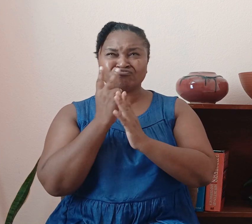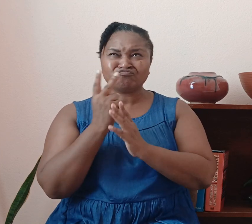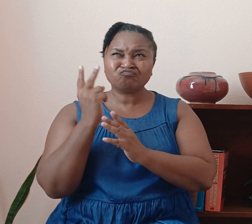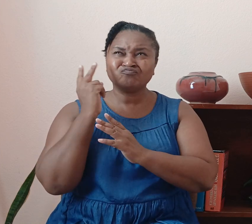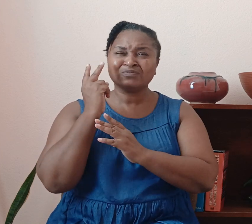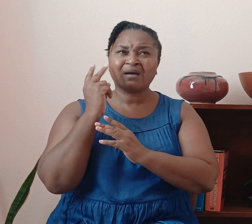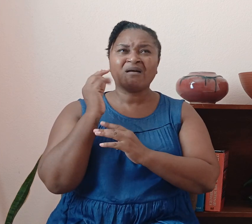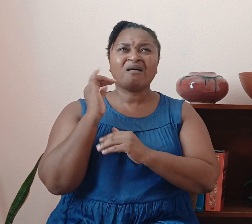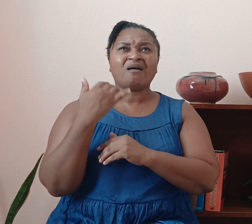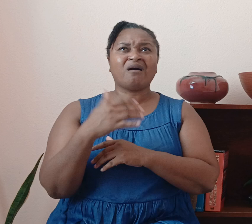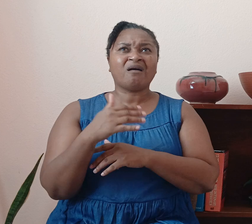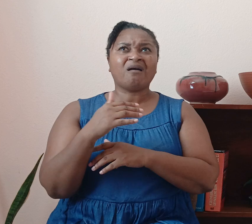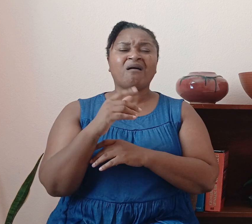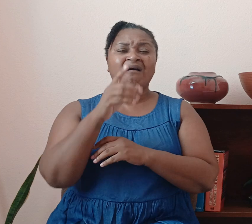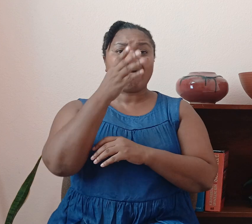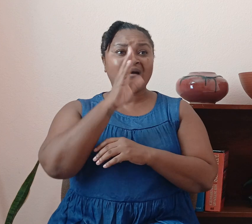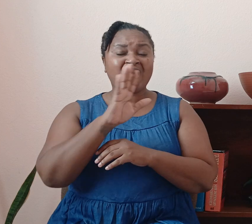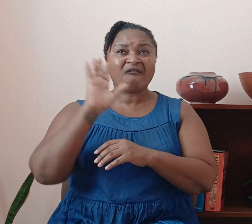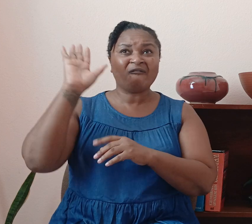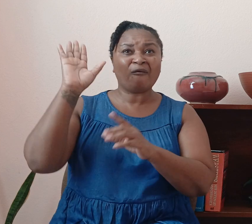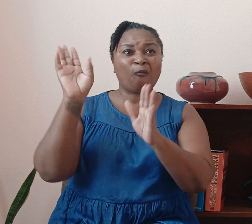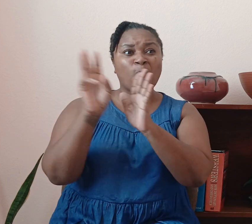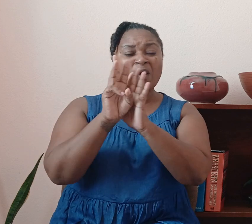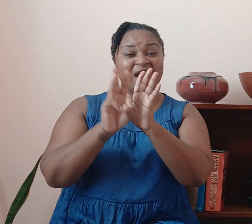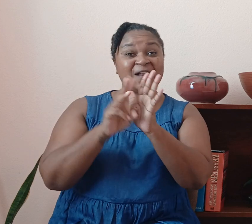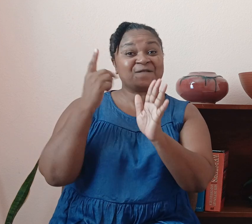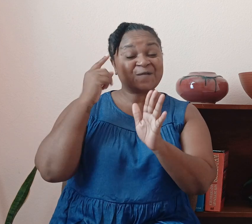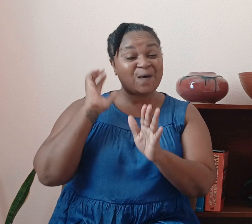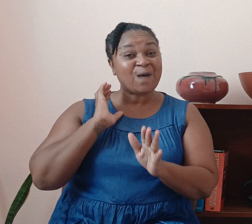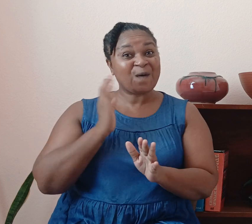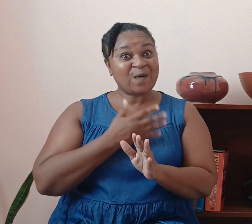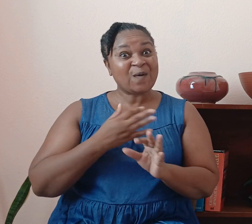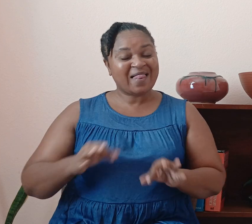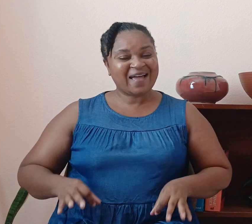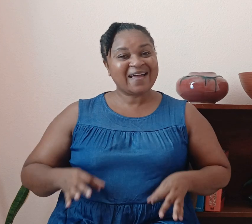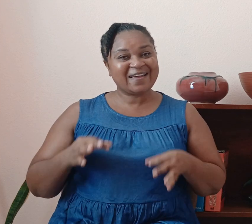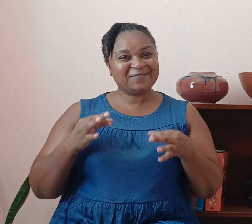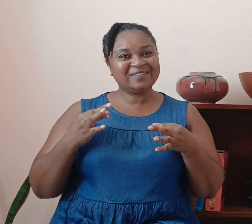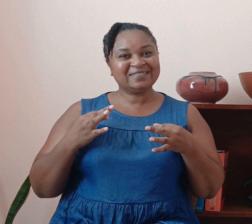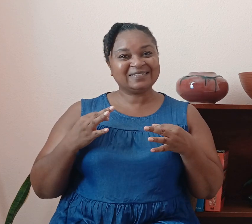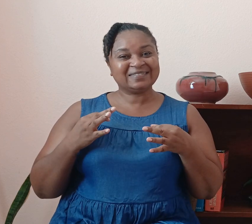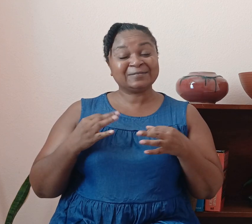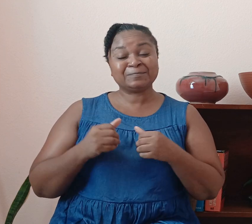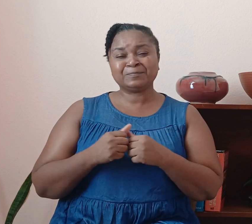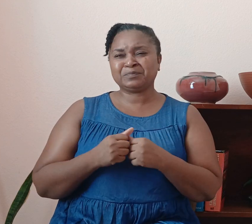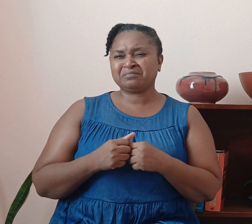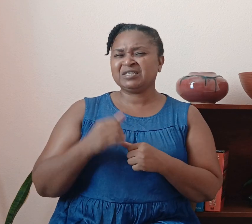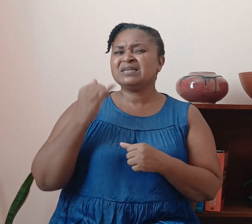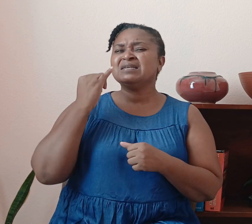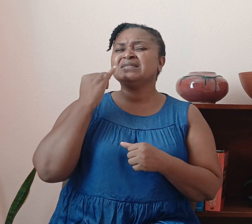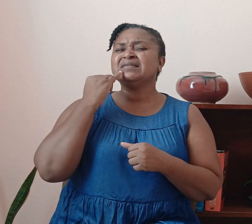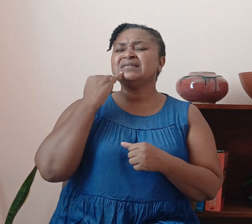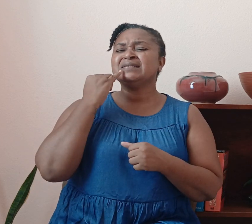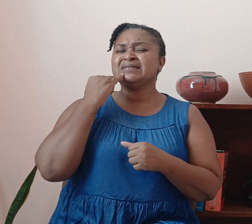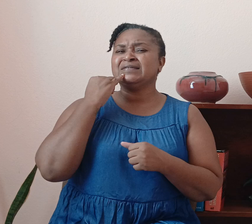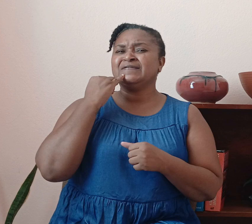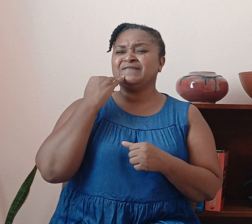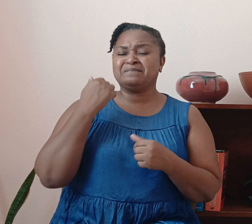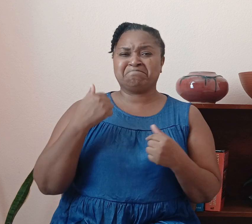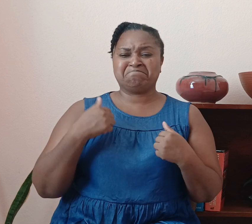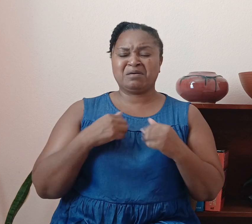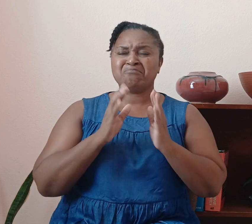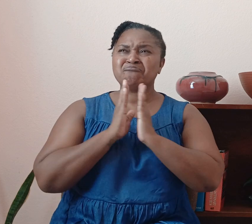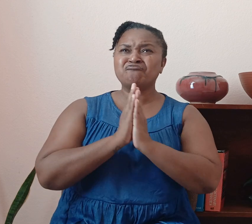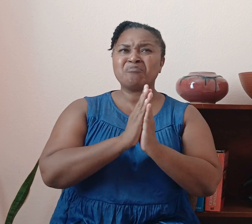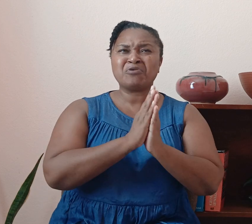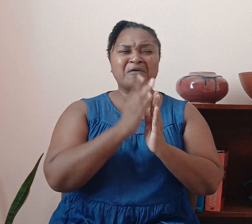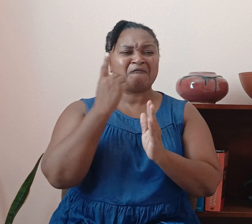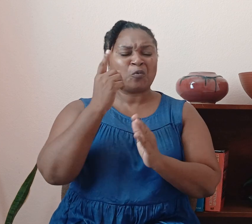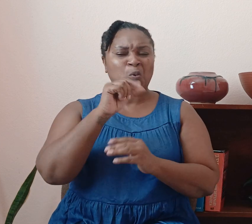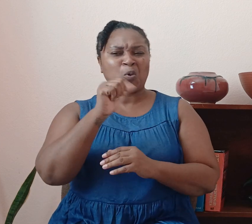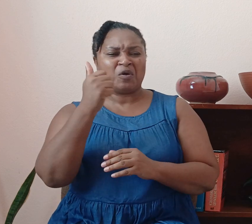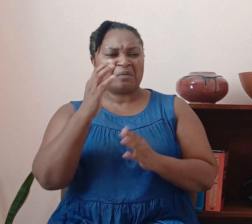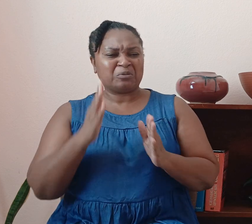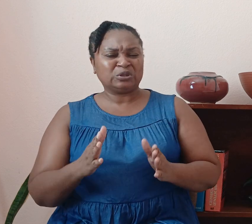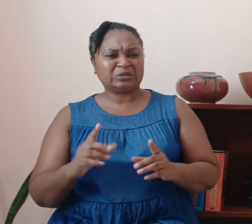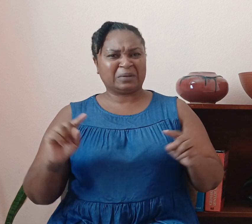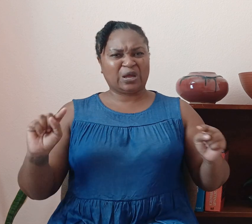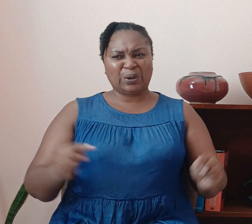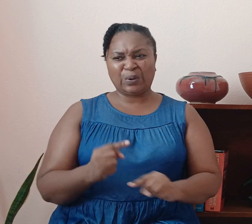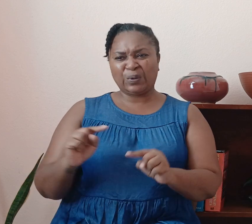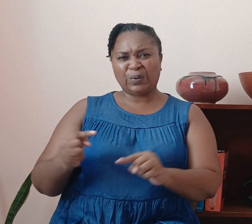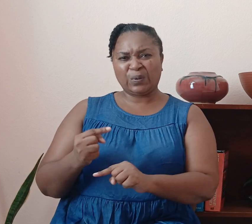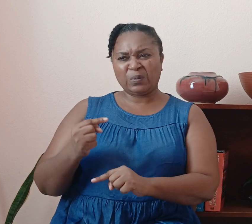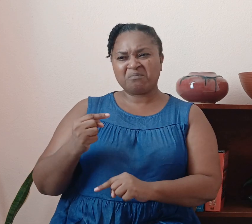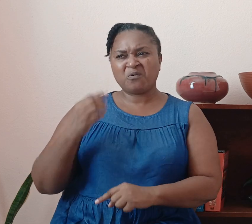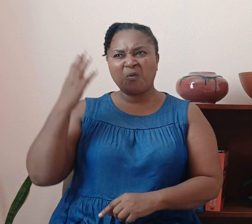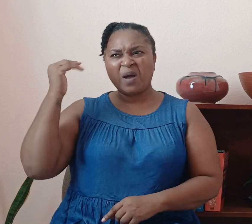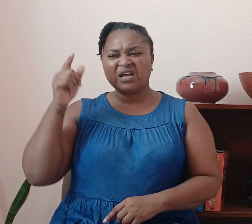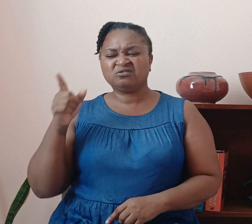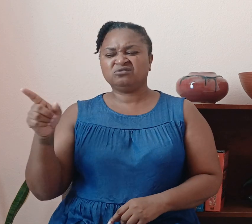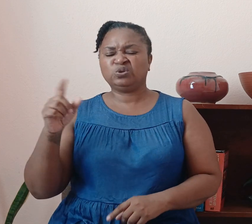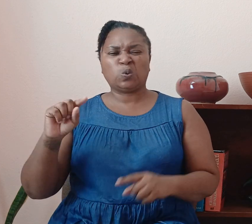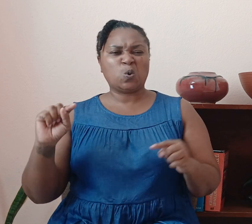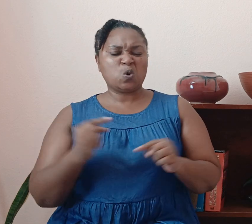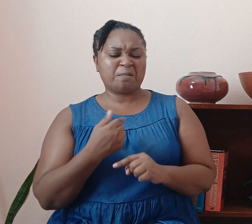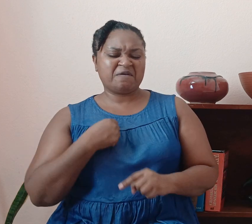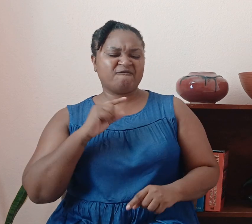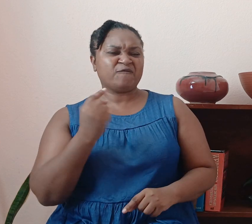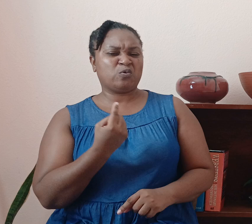will for our lives. If I were to pray for someone to be hurt because she hurt me,